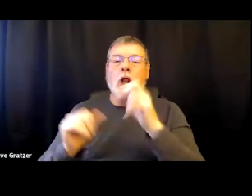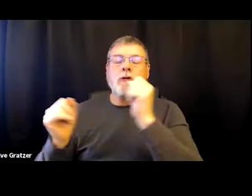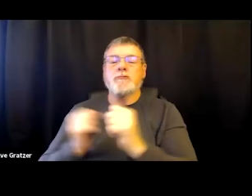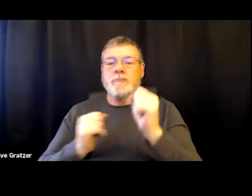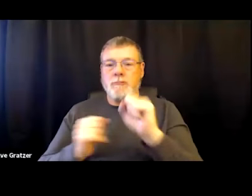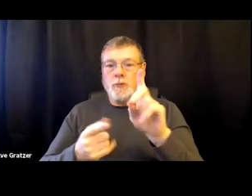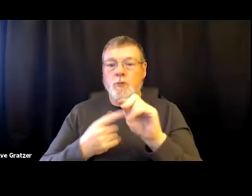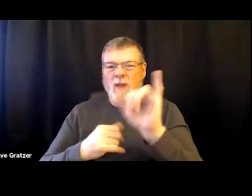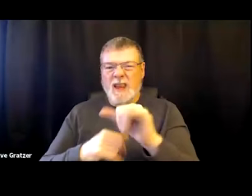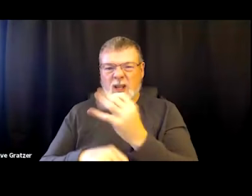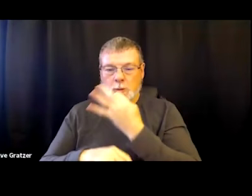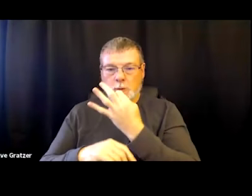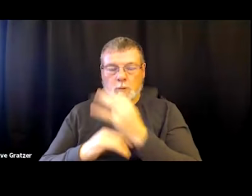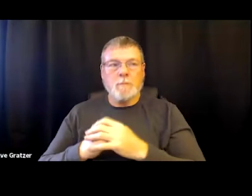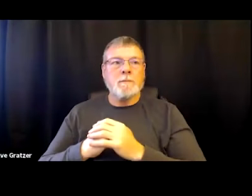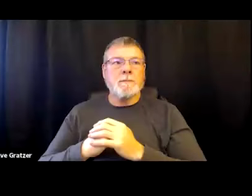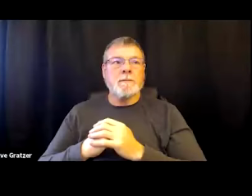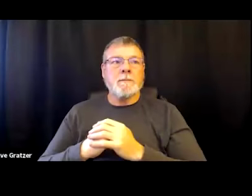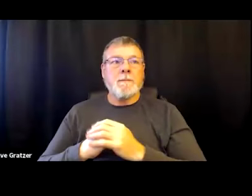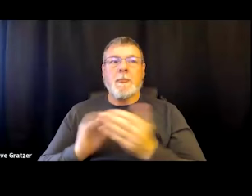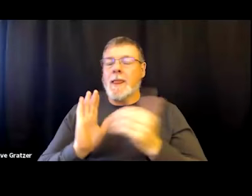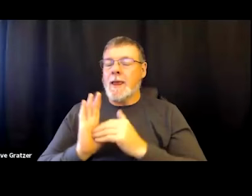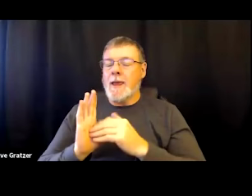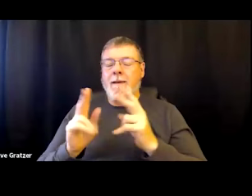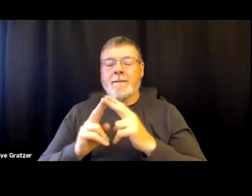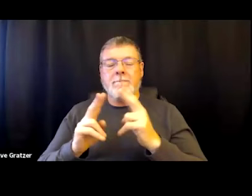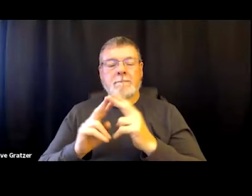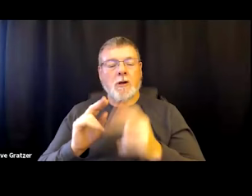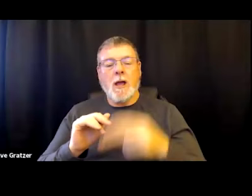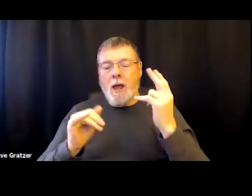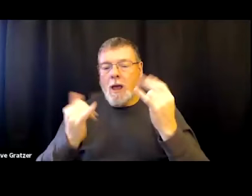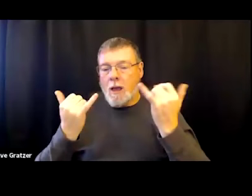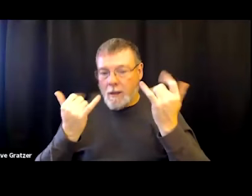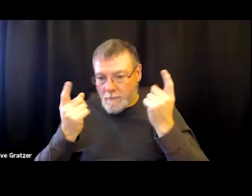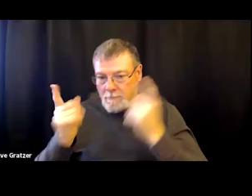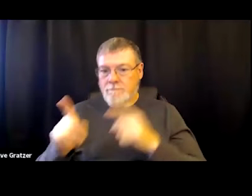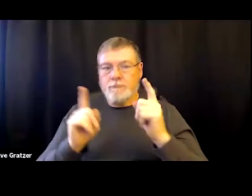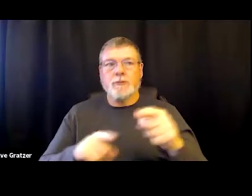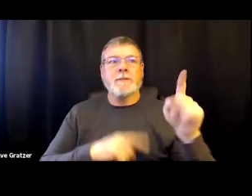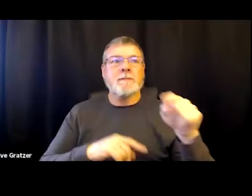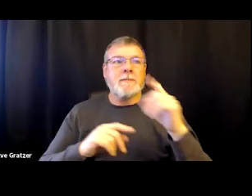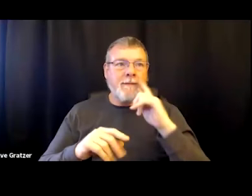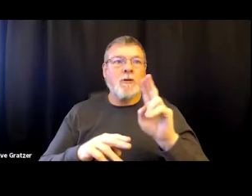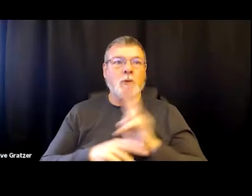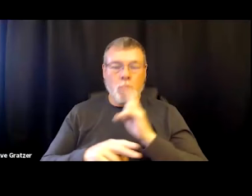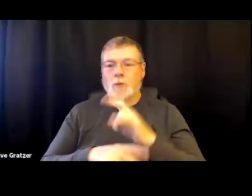in the next few minutes. We have, again, very high prevalence rates of these disorders.